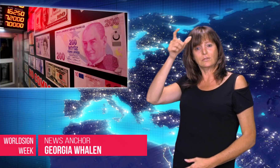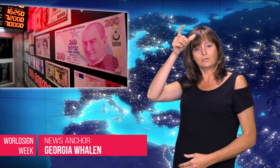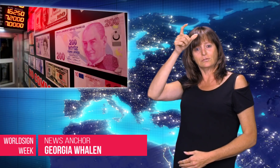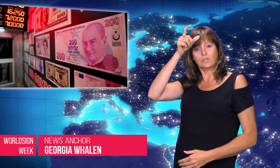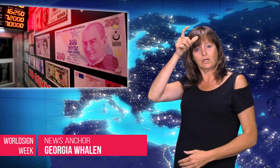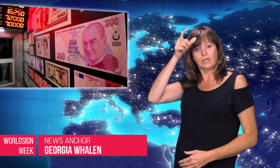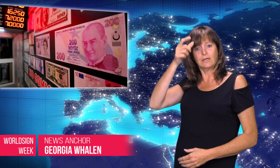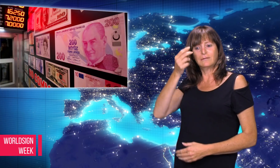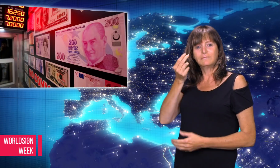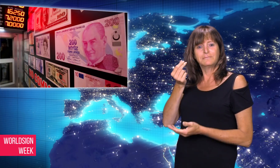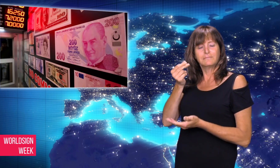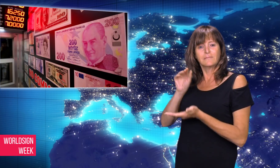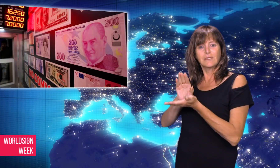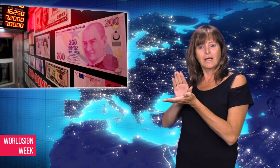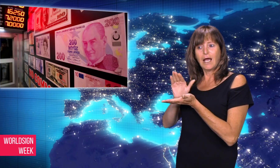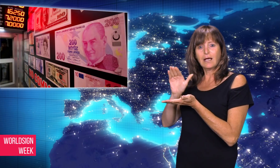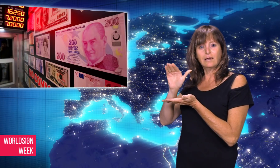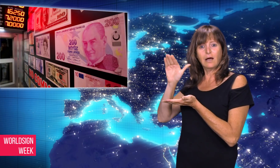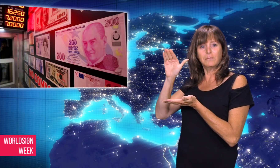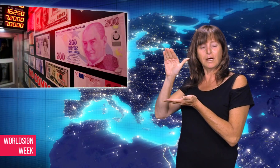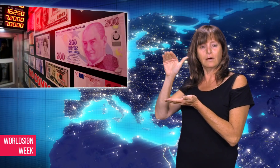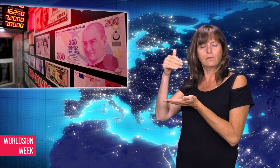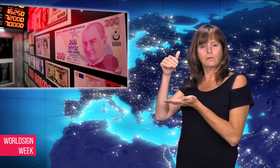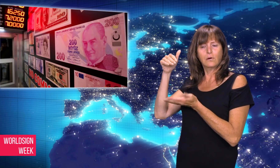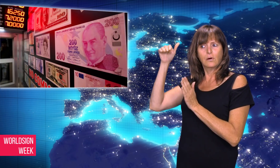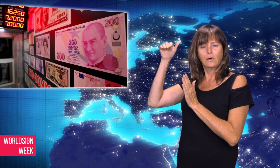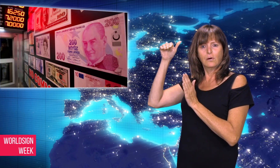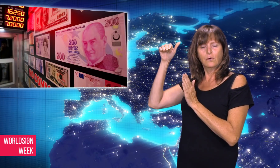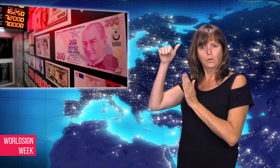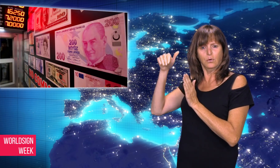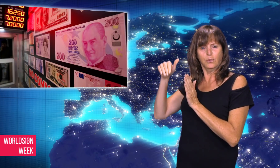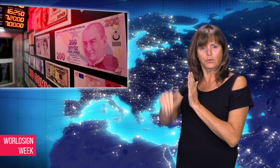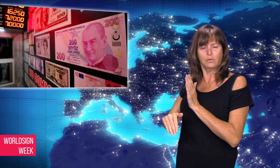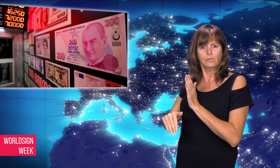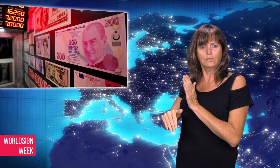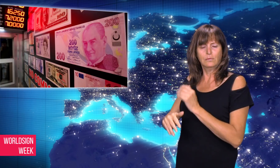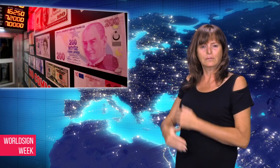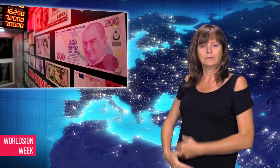Georgia: Turkey Economy Hits New Low